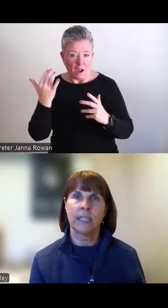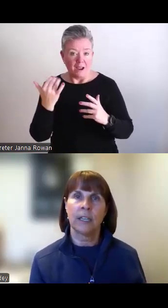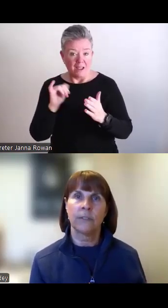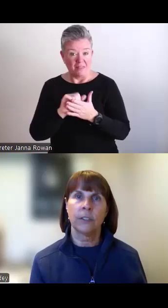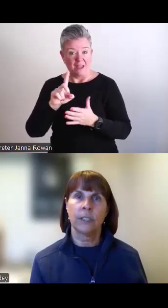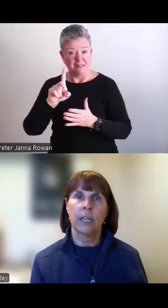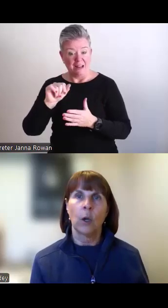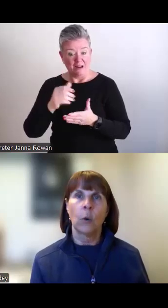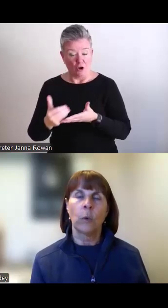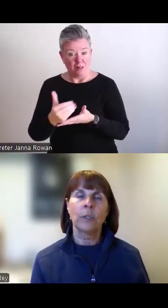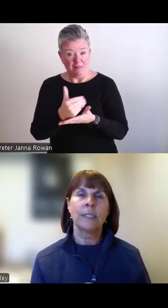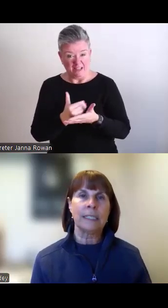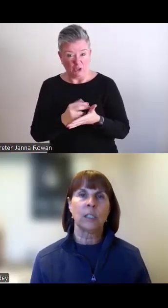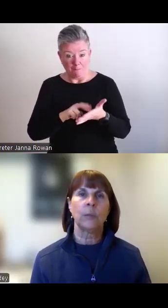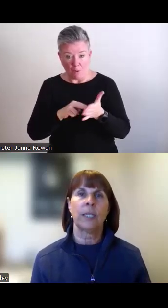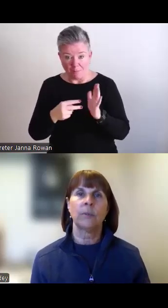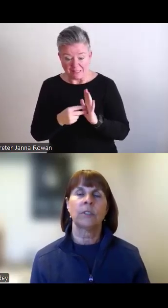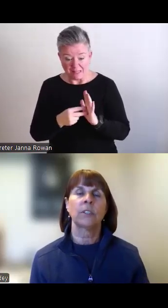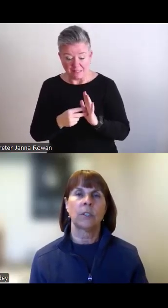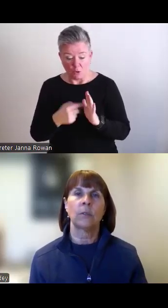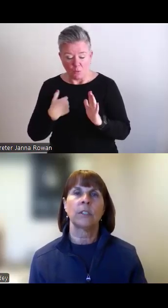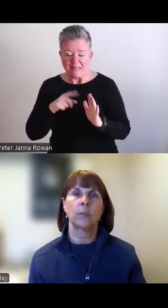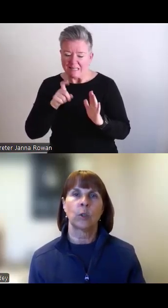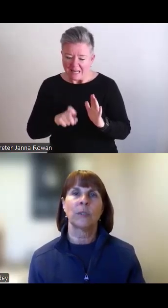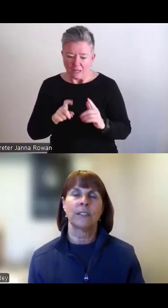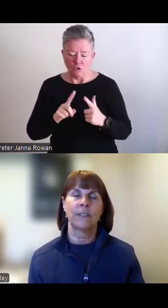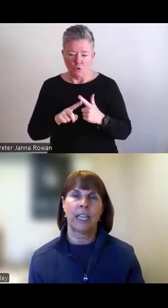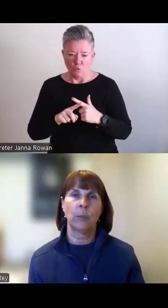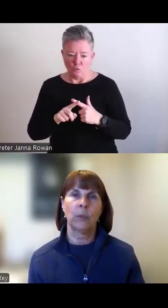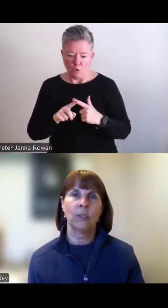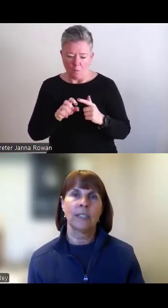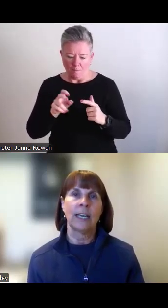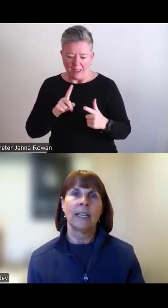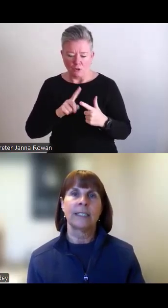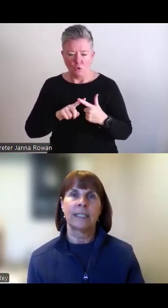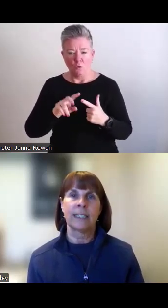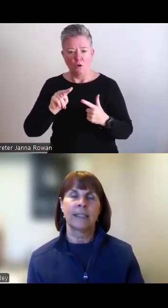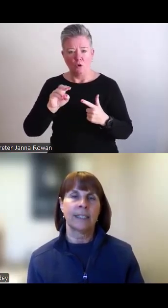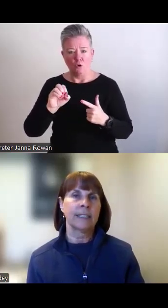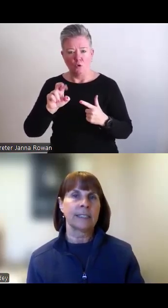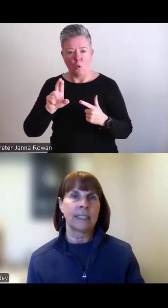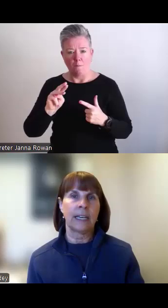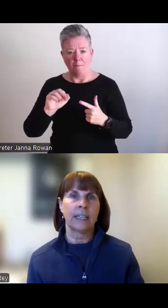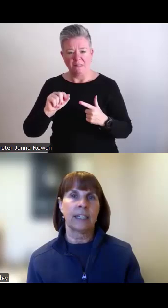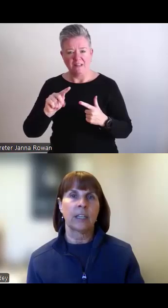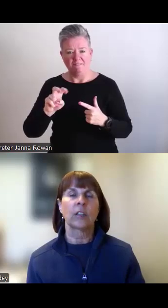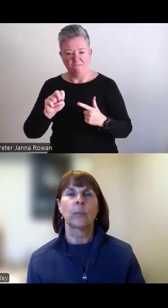collection effort, we would need to be able to go to the normative tables to get things like